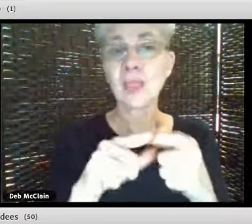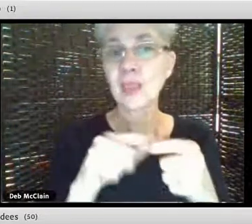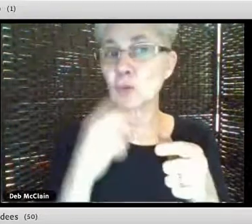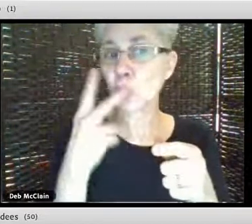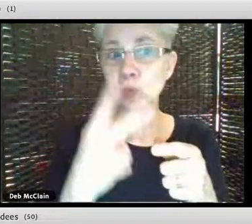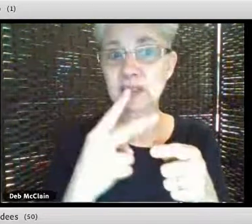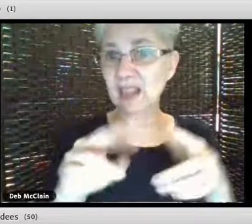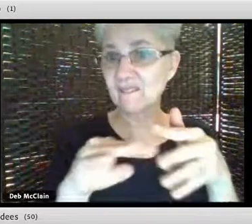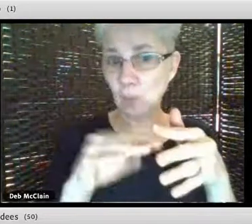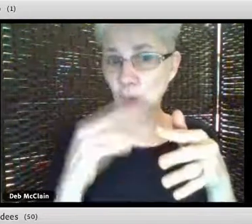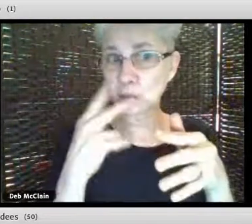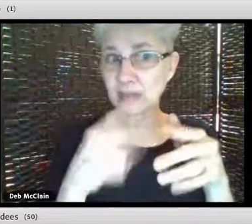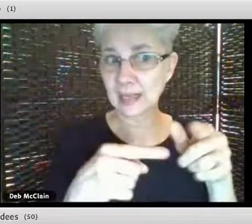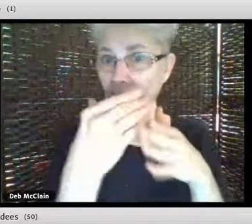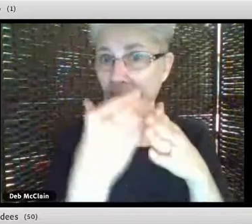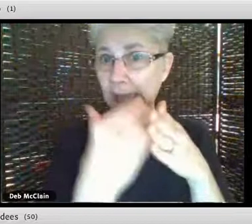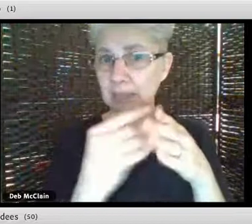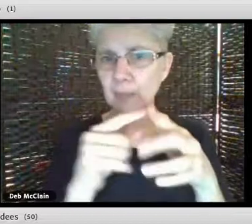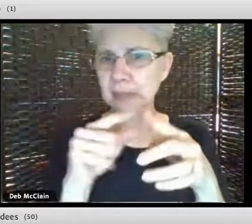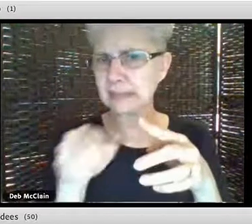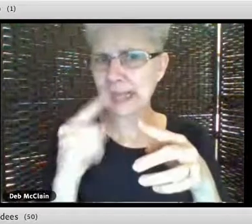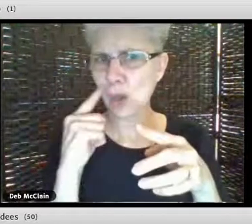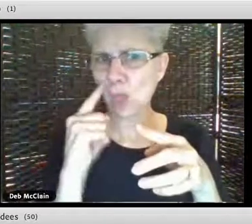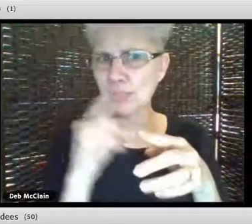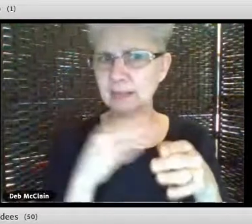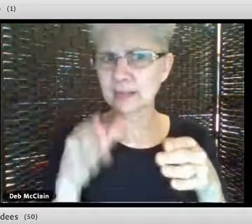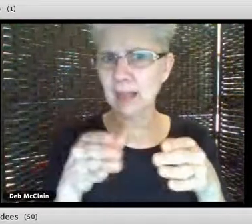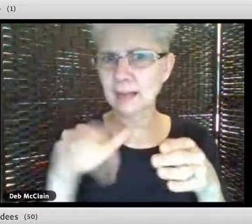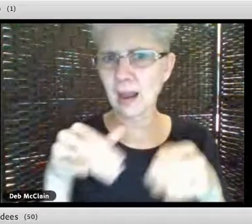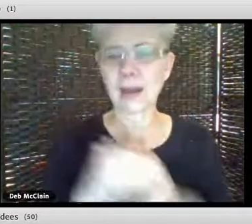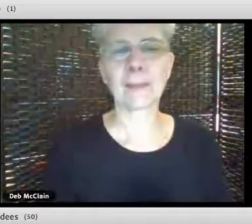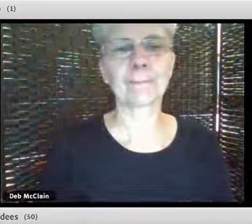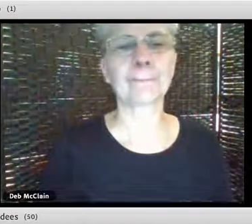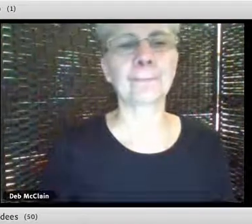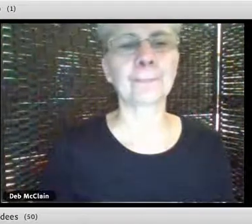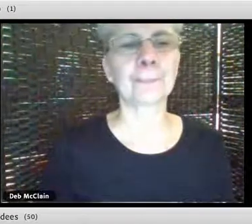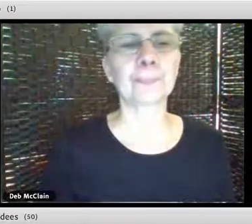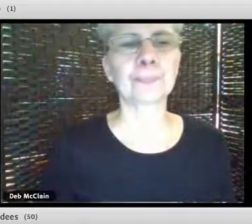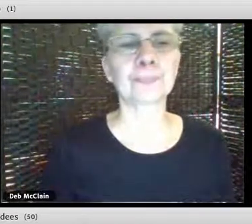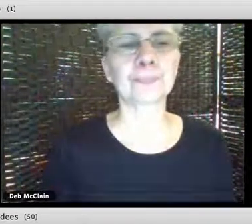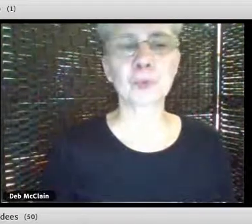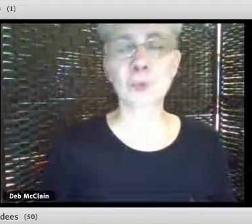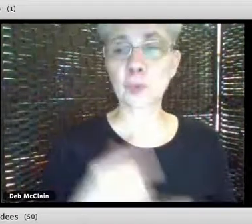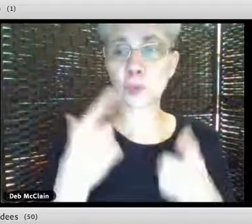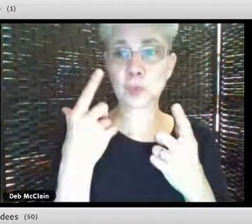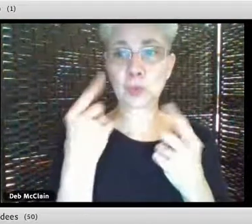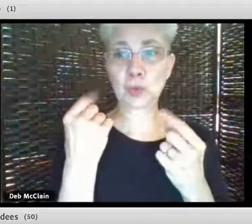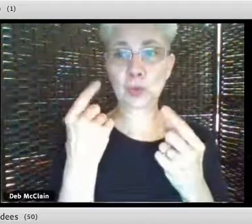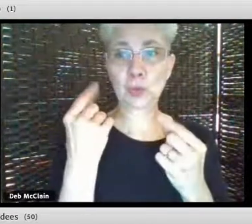You see it here on my list, but you don't see it over here on this side. So what I'm going to do is I'm going to click on My Drive.